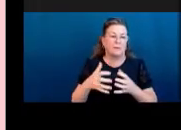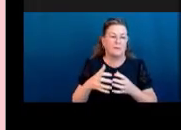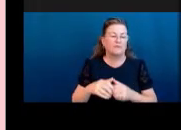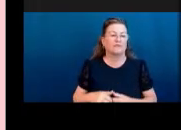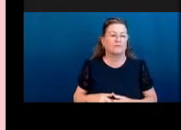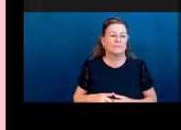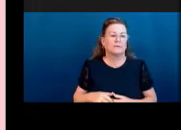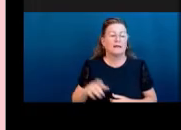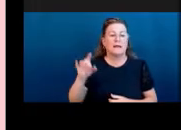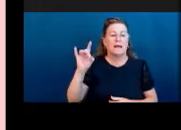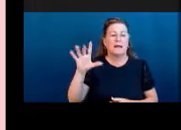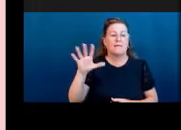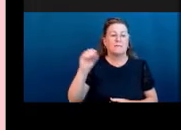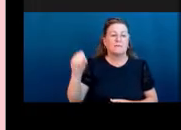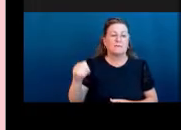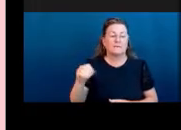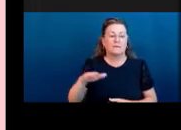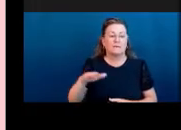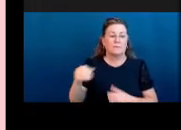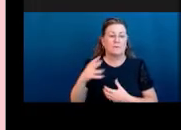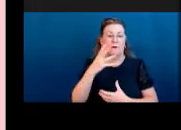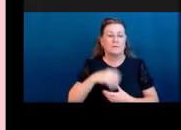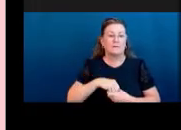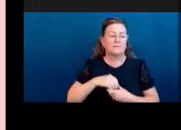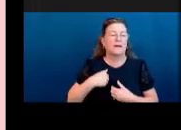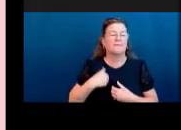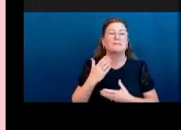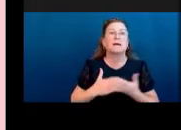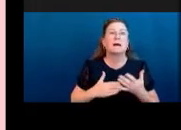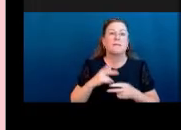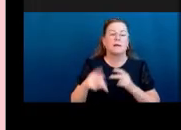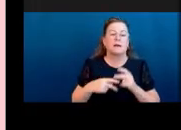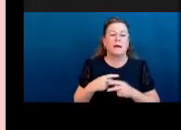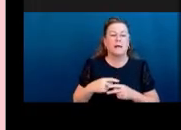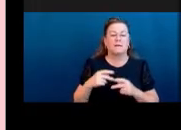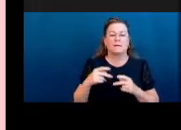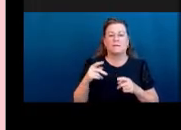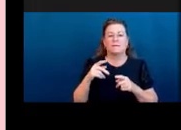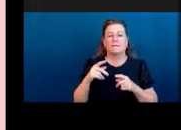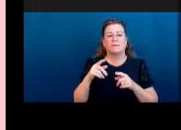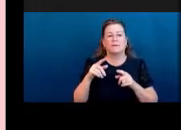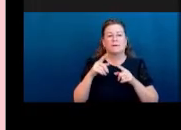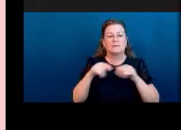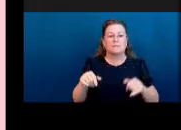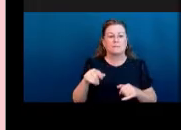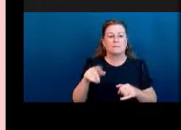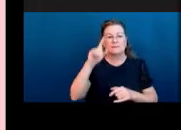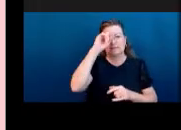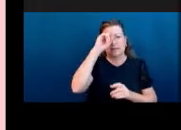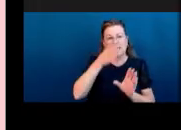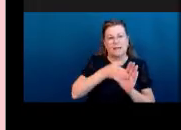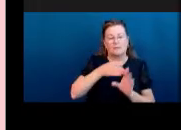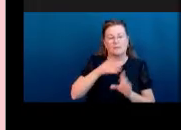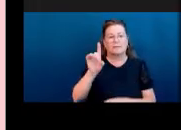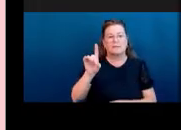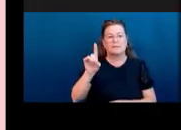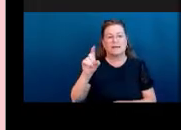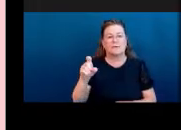85% of children with autism have some form of comorbid psychiatric diagnoses, so that can whether that's anxiety,